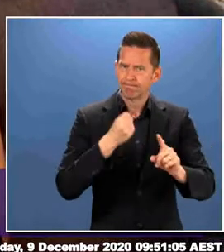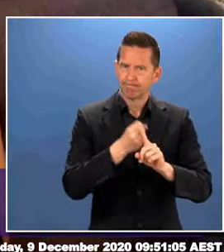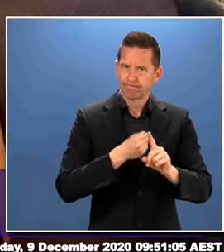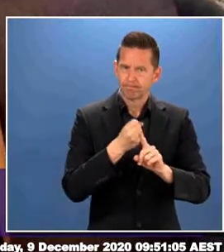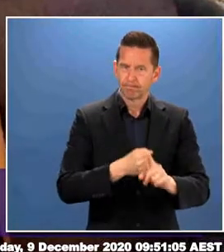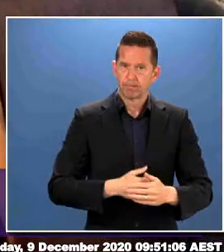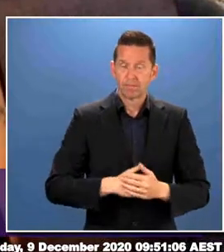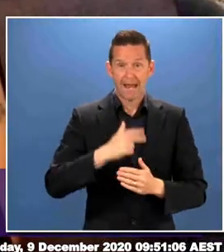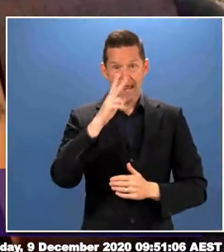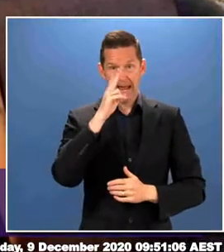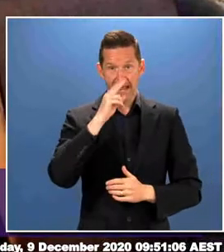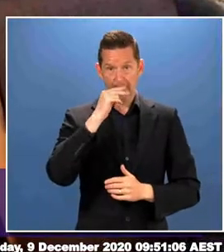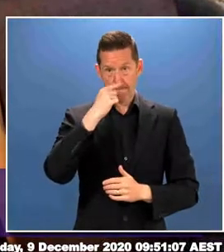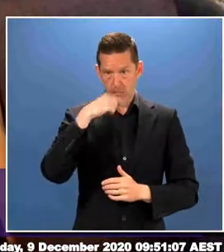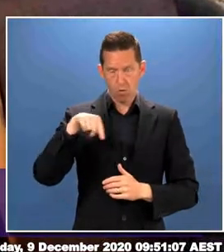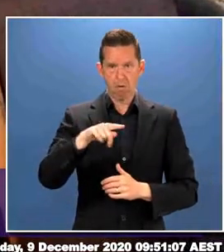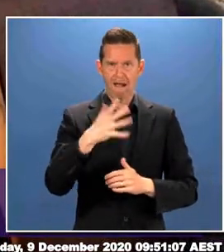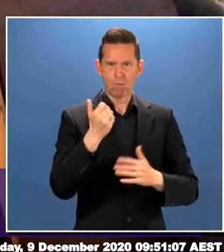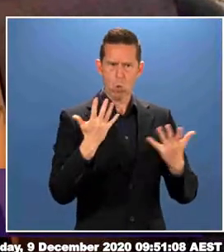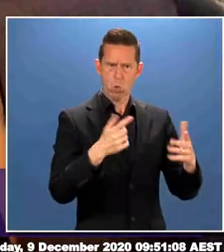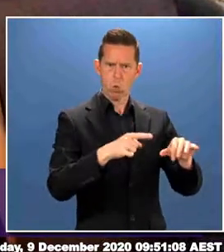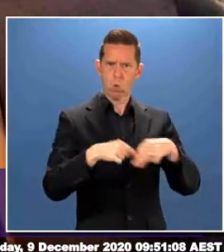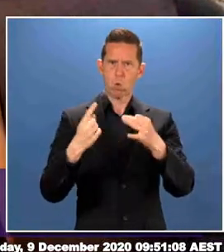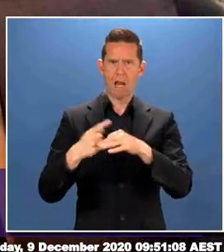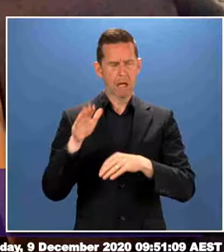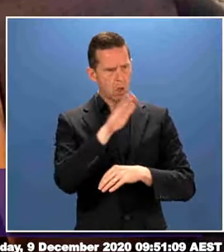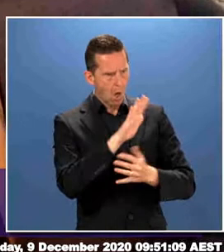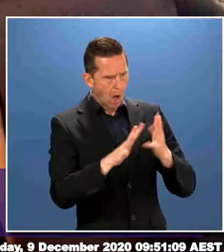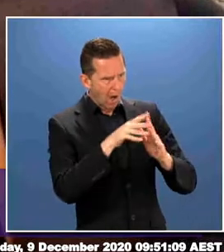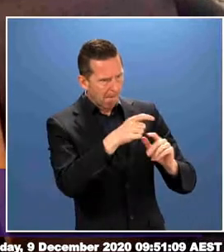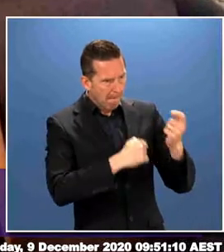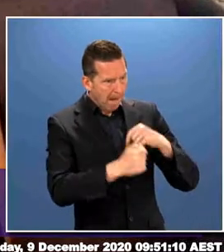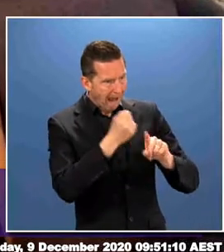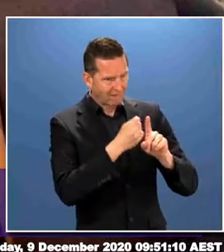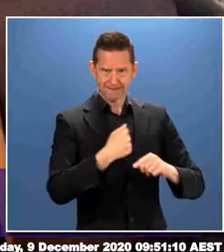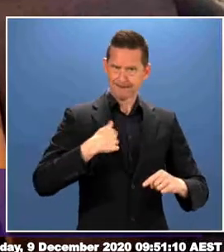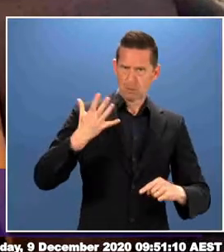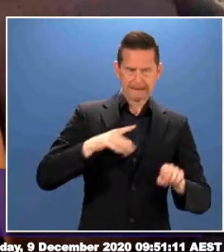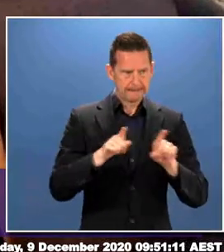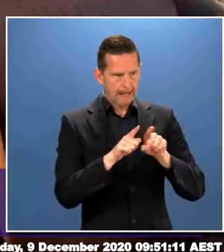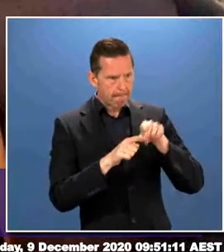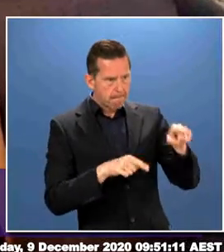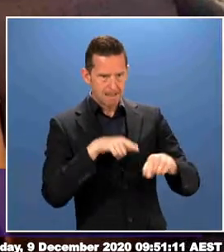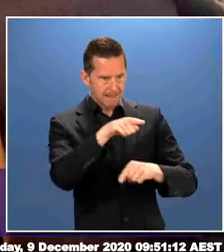were kind of inundated with questions about, How did you become an advocate? What can I do to become an advocate? What did you study? What are the pathways?